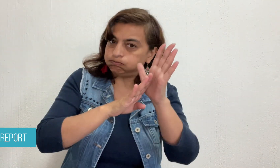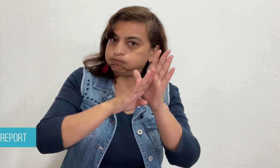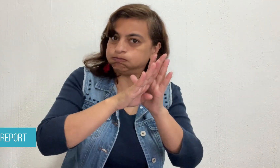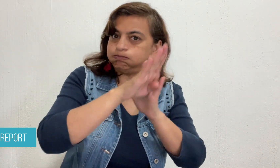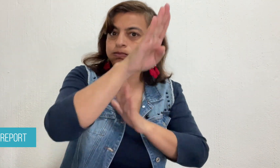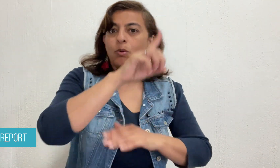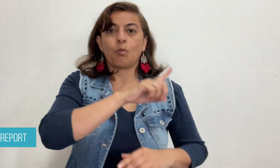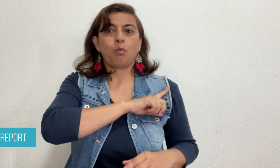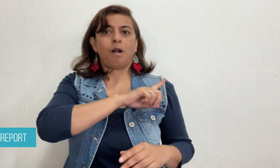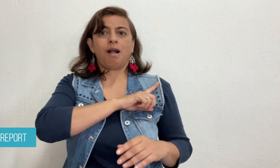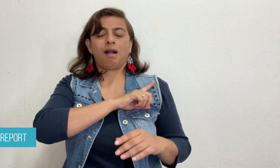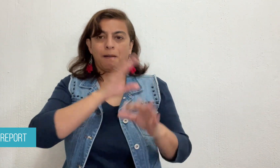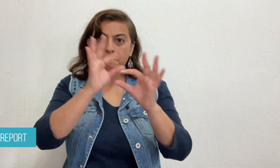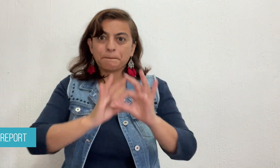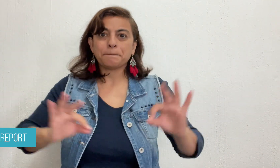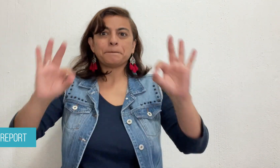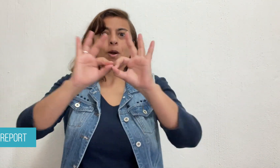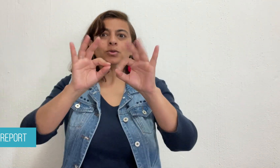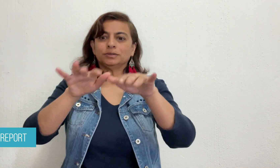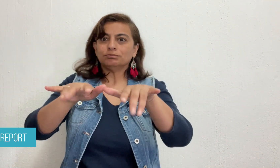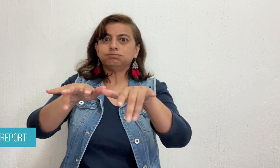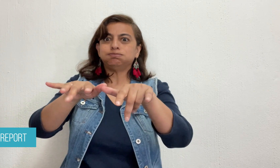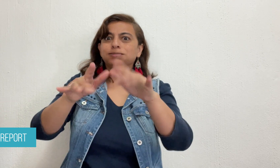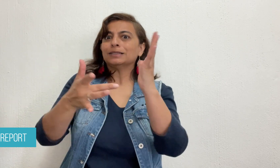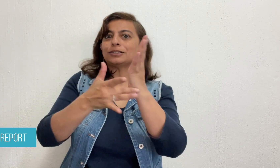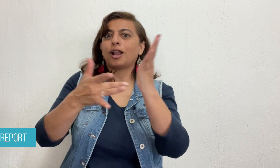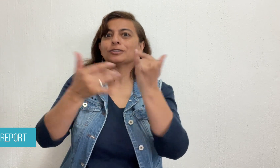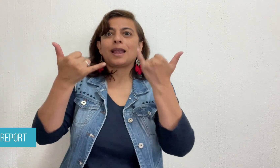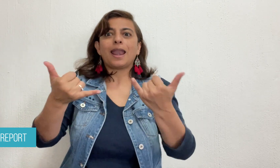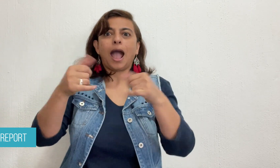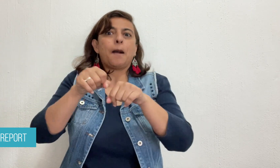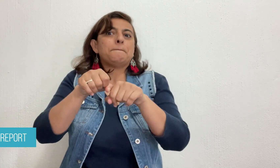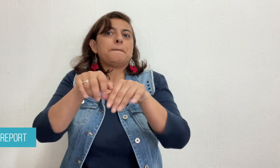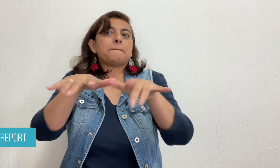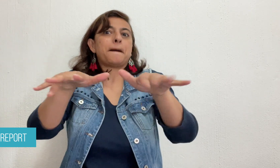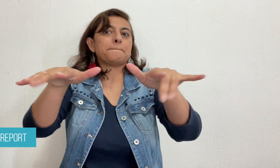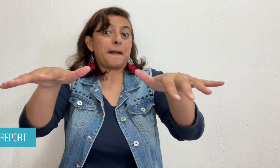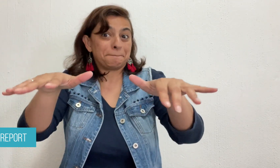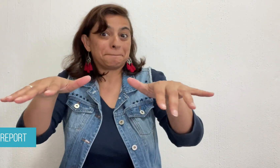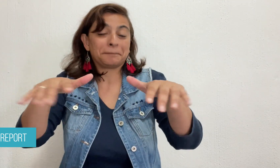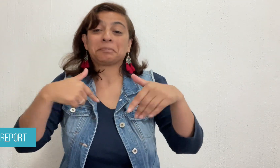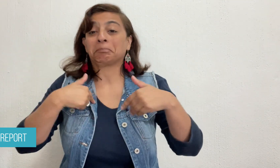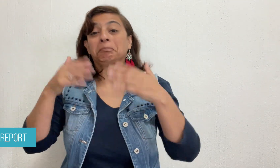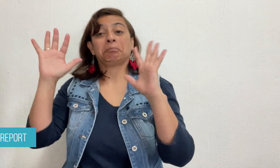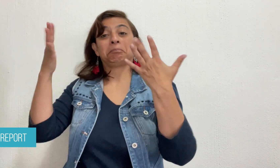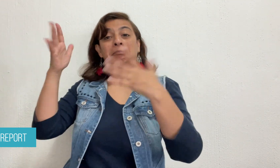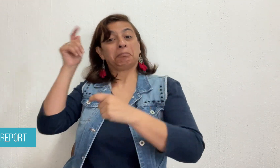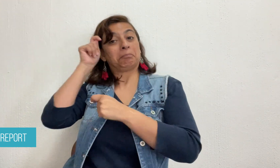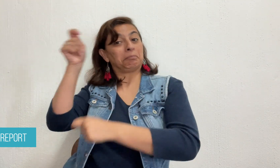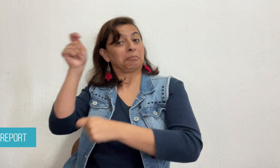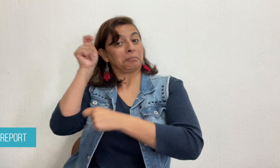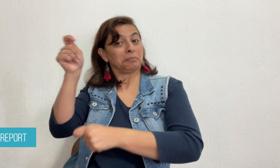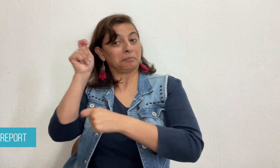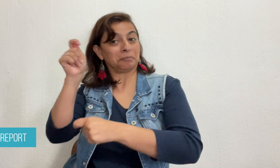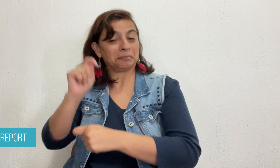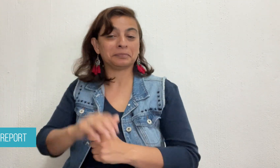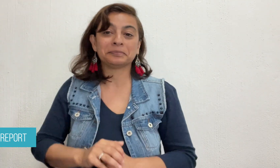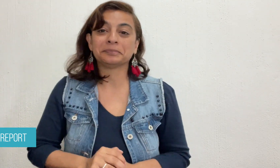it is critical to the future of technology.